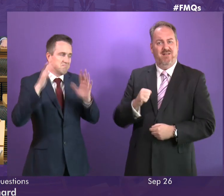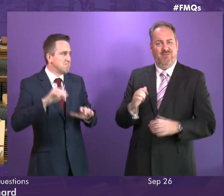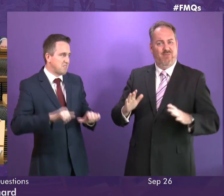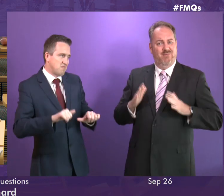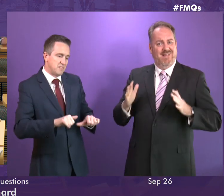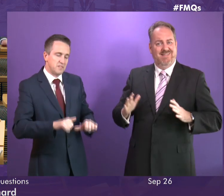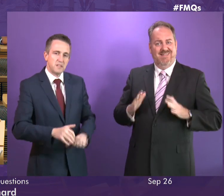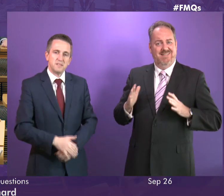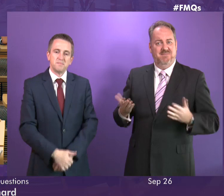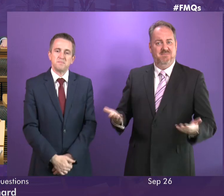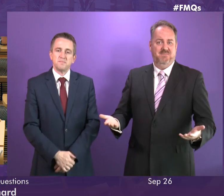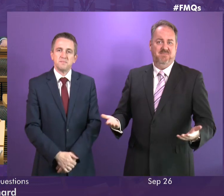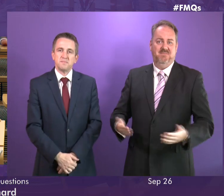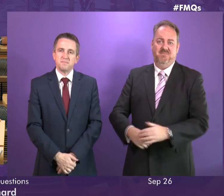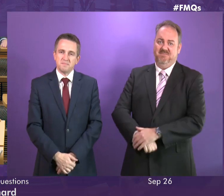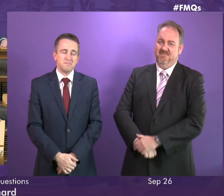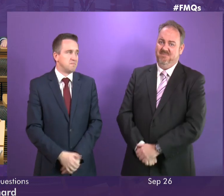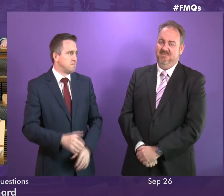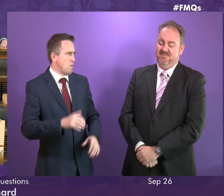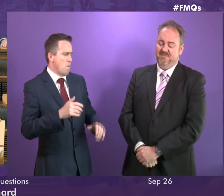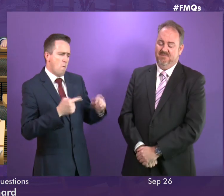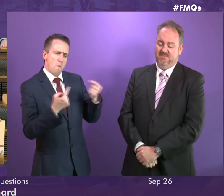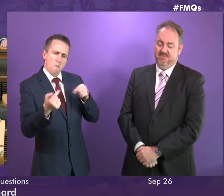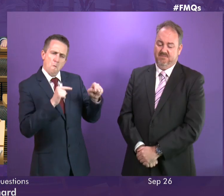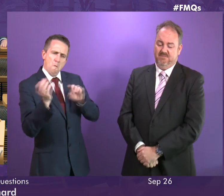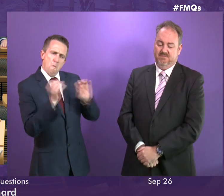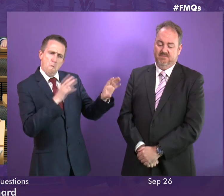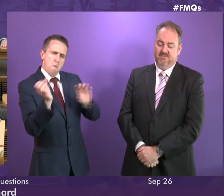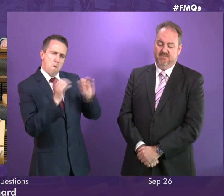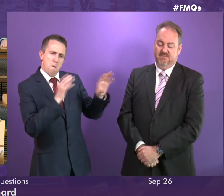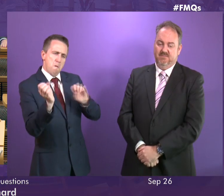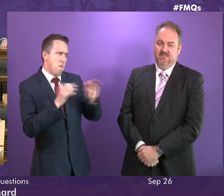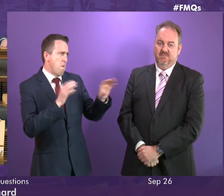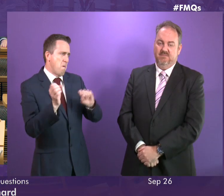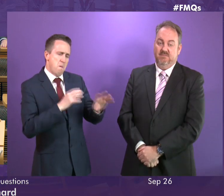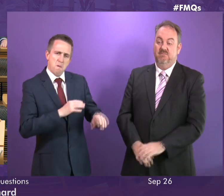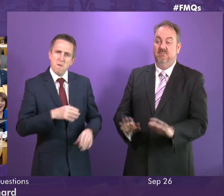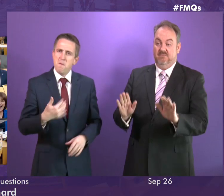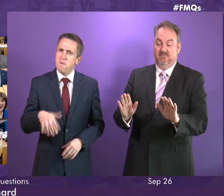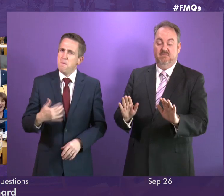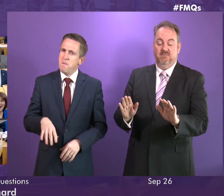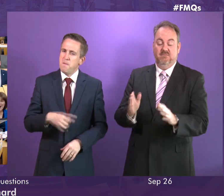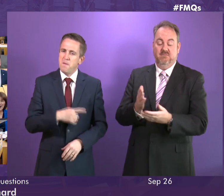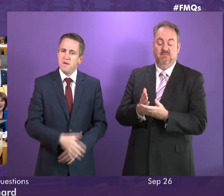The Presiding Officer (Ken Macintosh): Order, please.